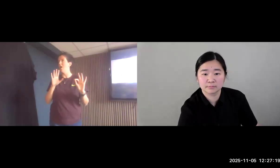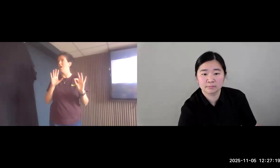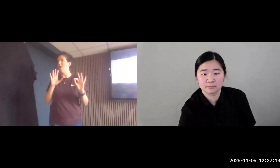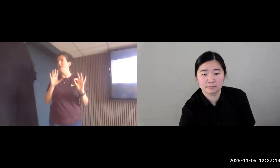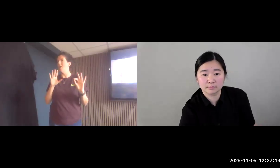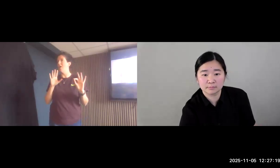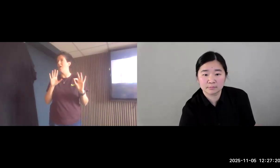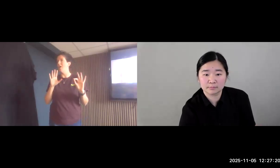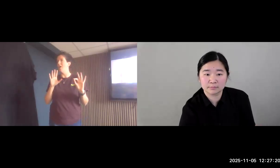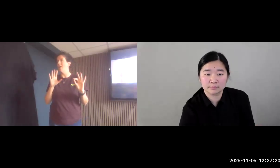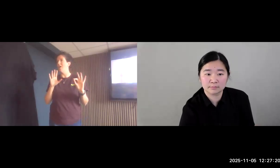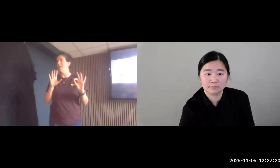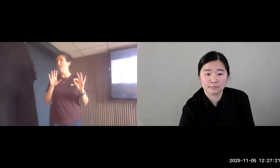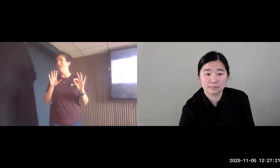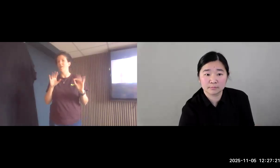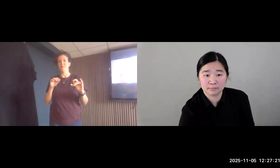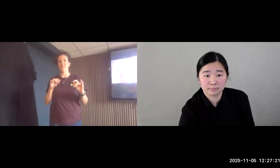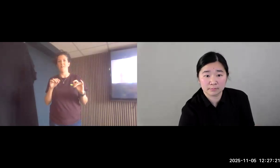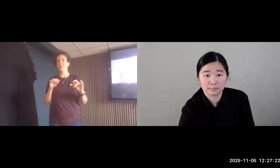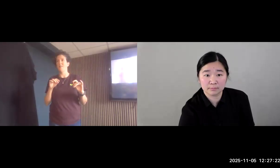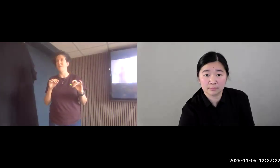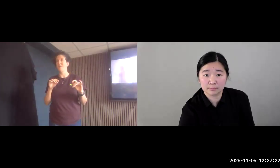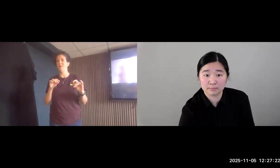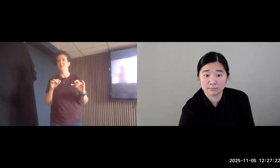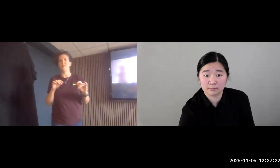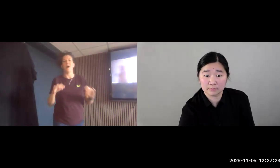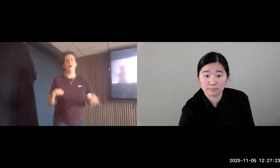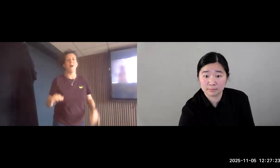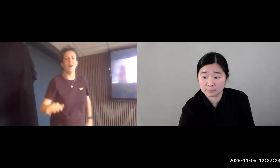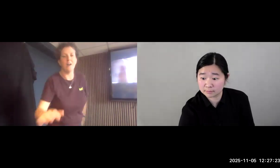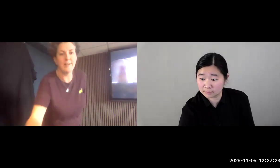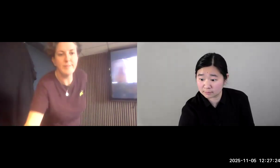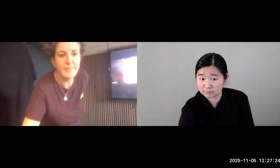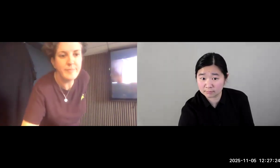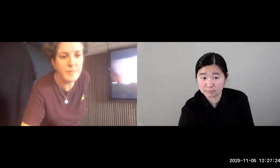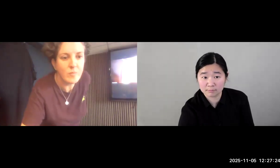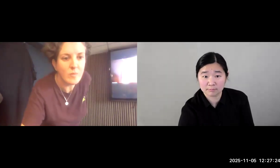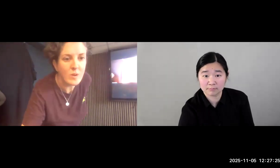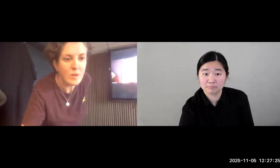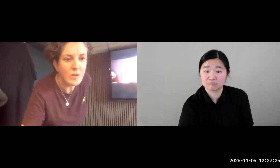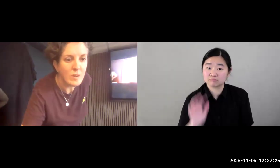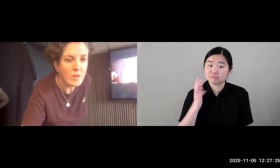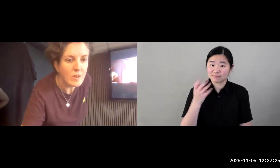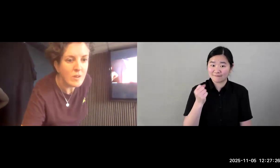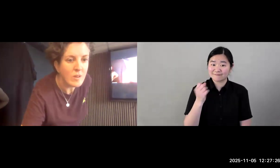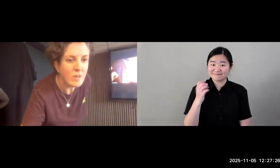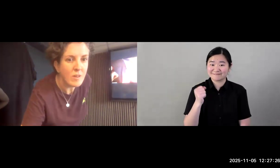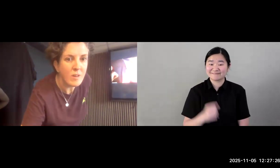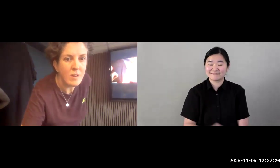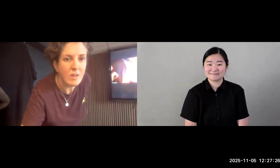There's no interpreter voiceover. We're not hearing any interpreter voiceover.